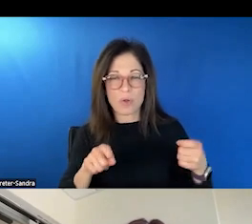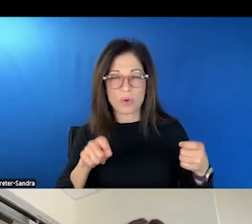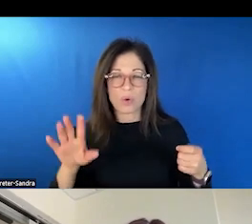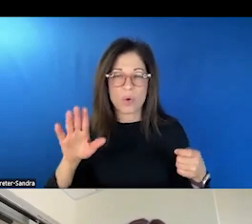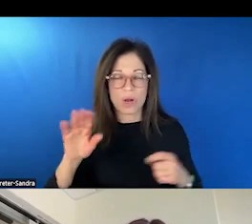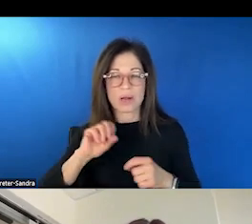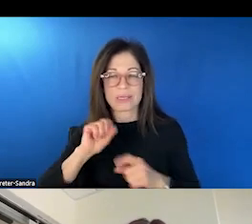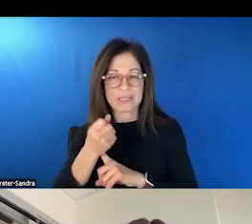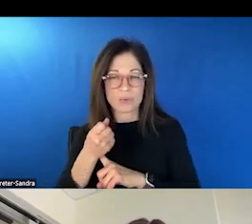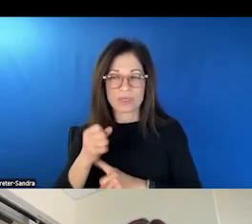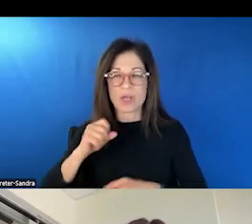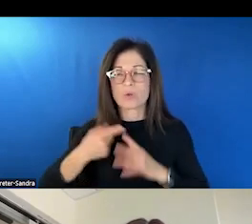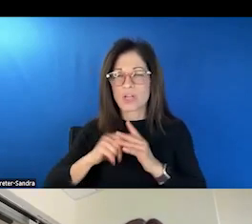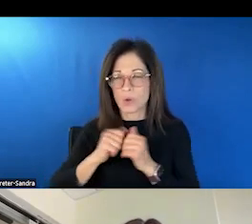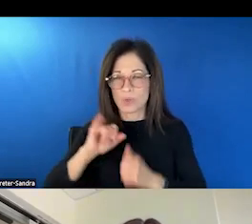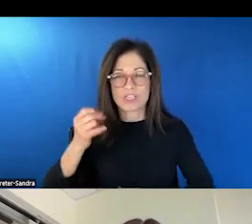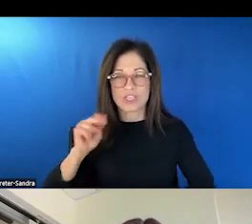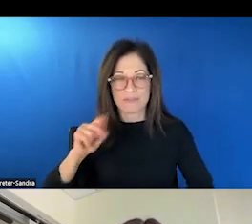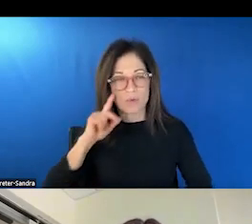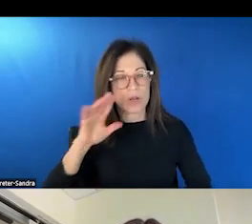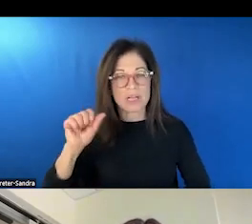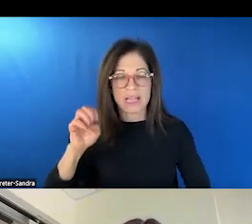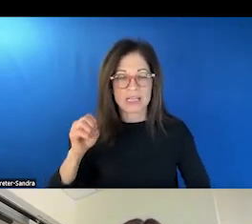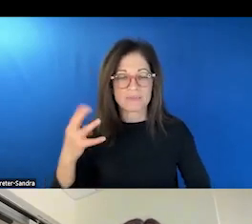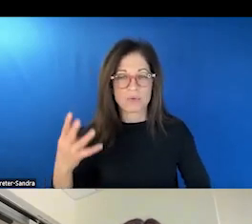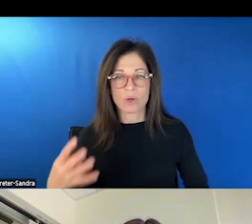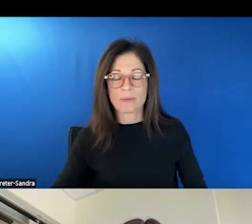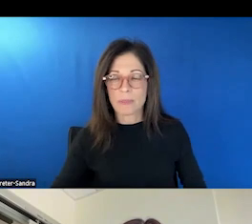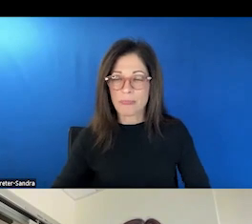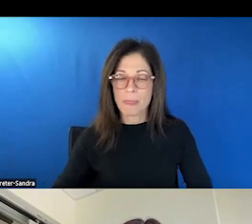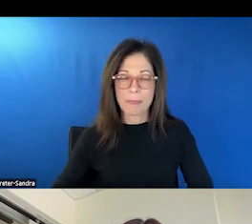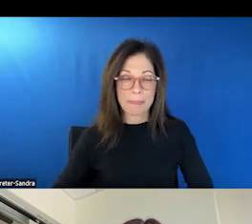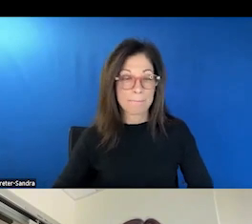WITH JENN ON CASE FOUR. >> OKAY. SO I GUESS MY BIG